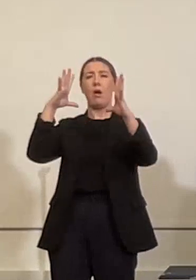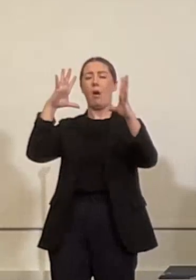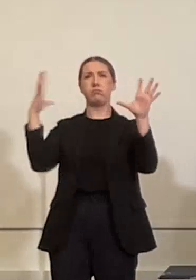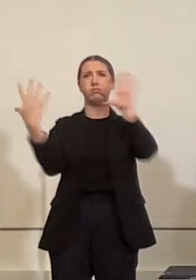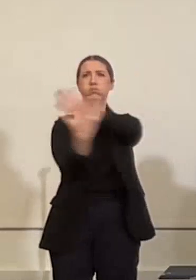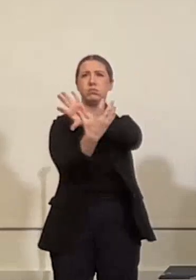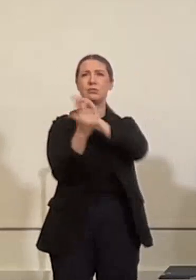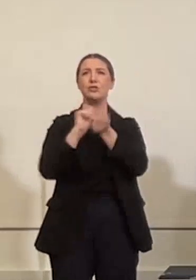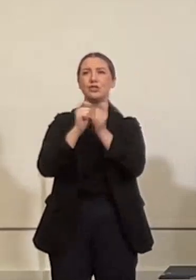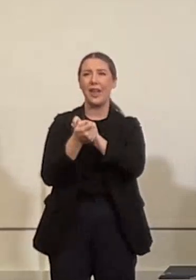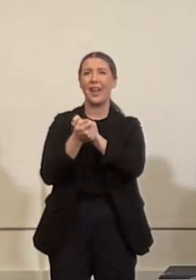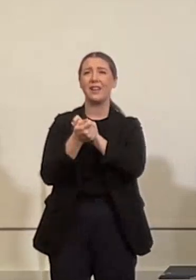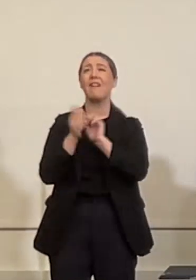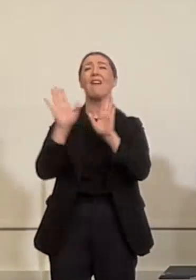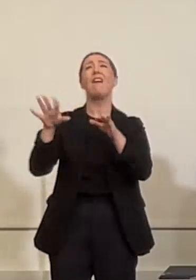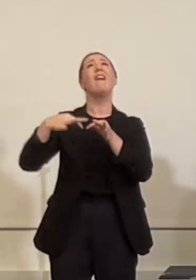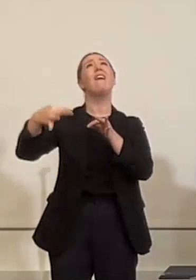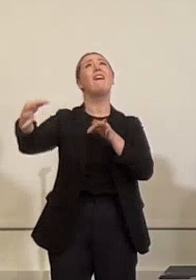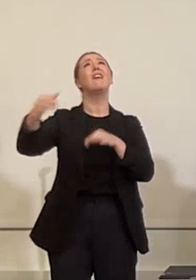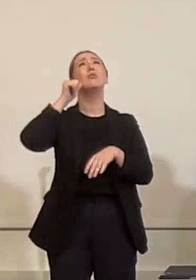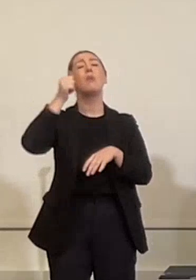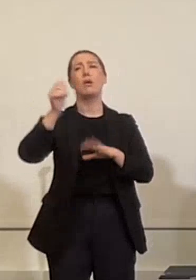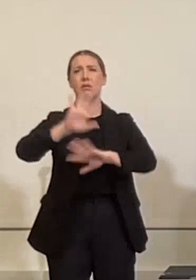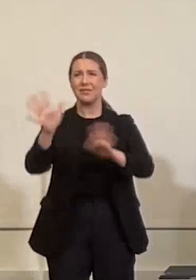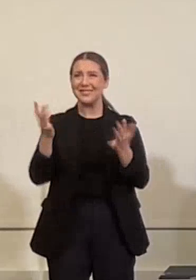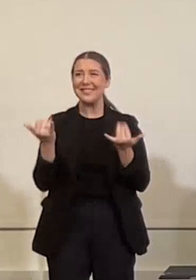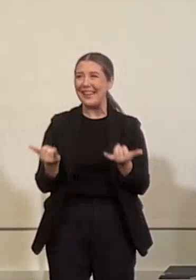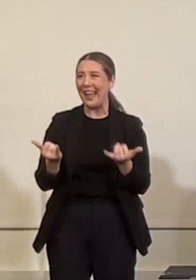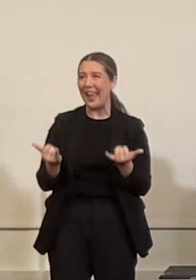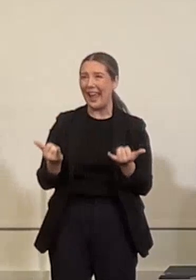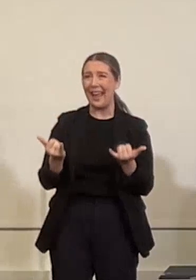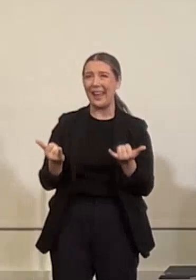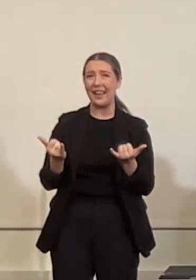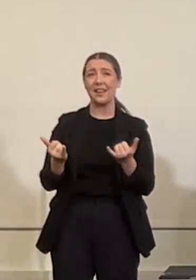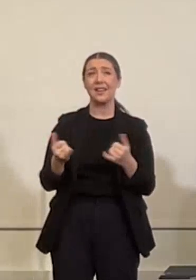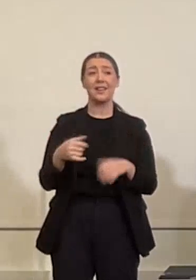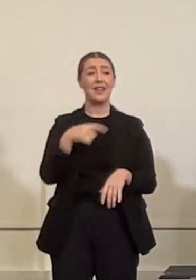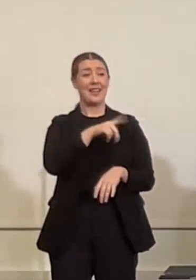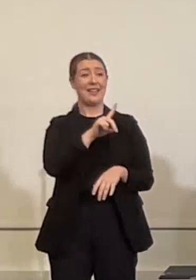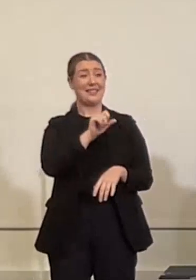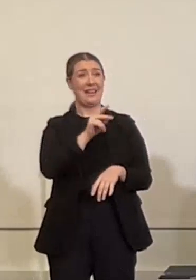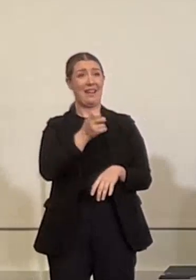making different decisions tomorrow than I do today. And and having people like Dave in the room, super helpful.